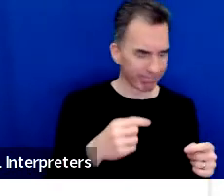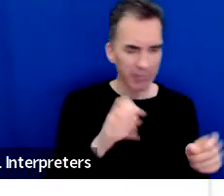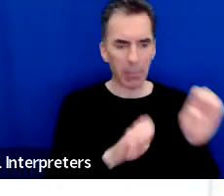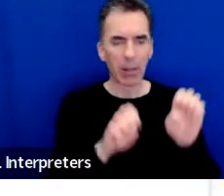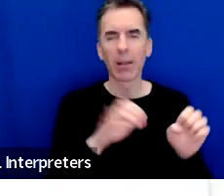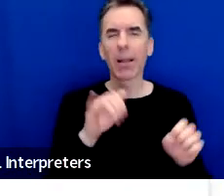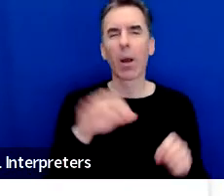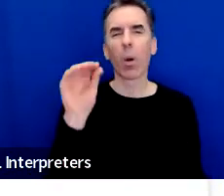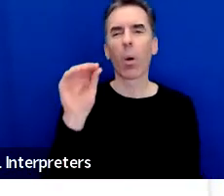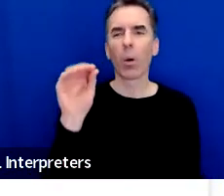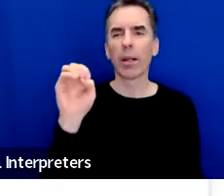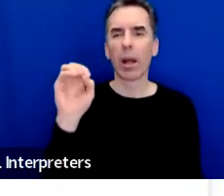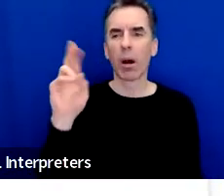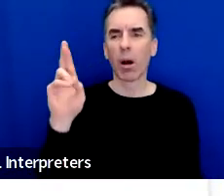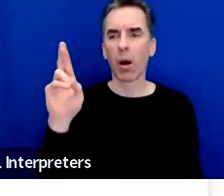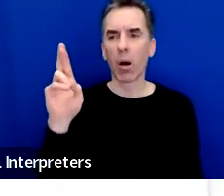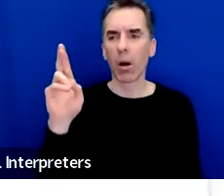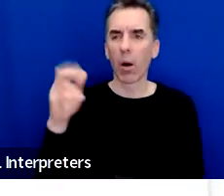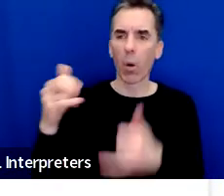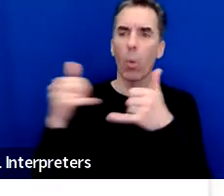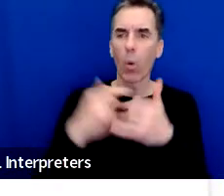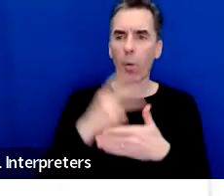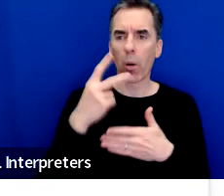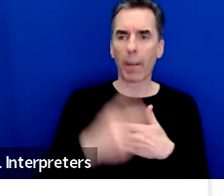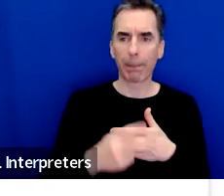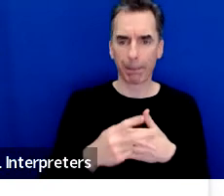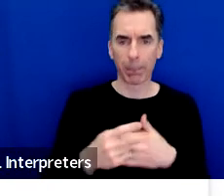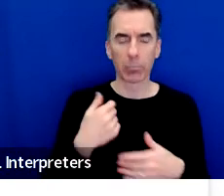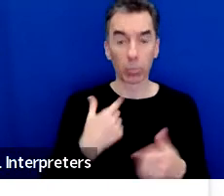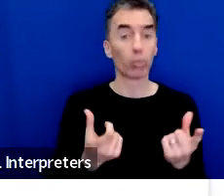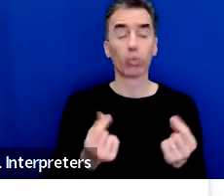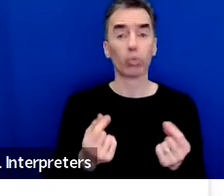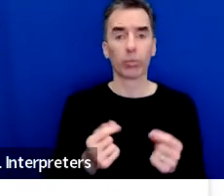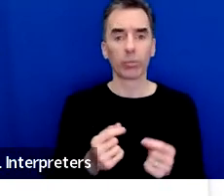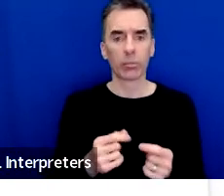So it's very new, but we've been expanding on our subject area selection